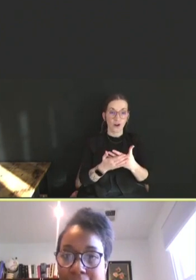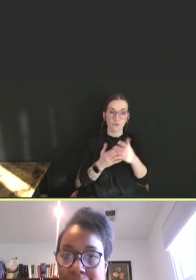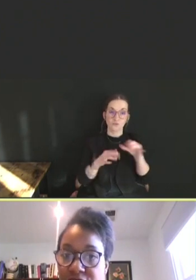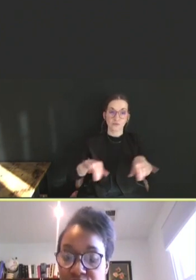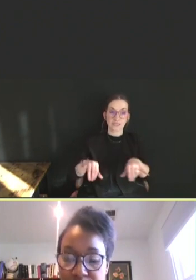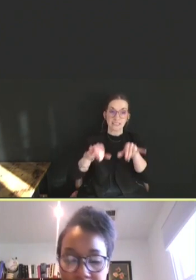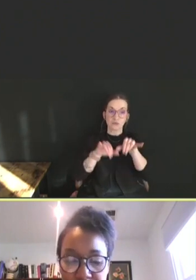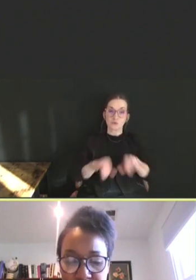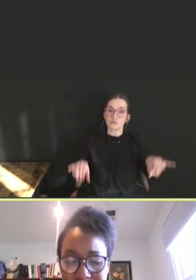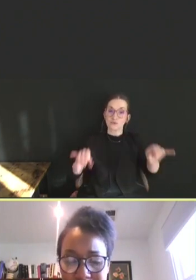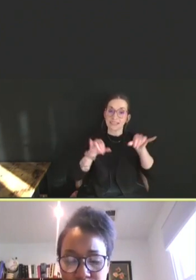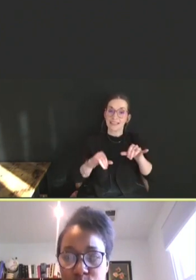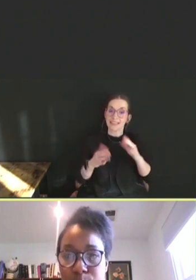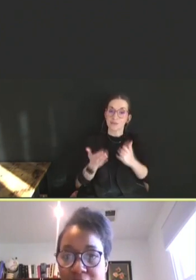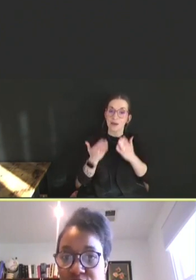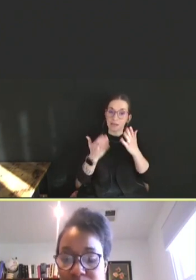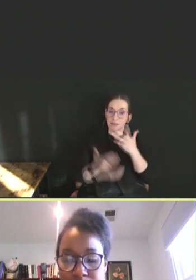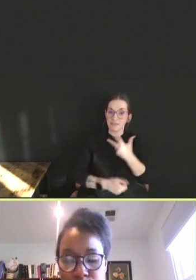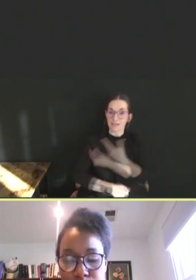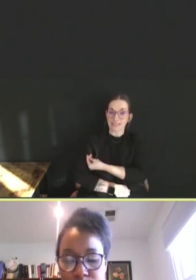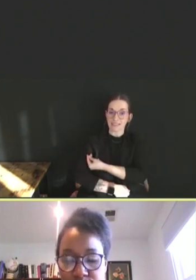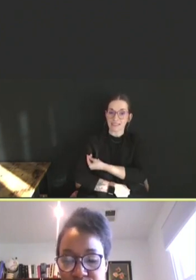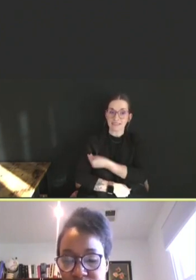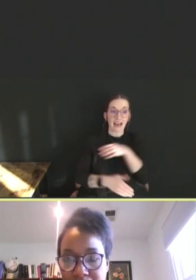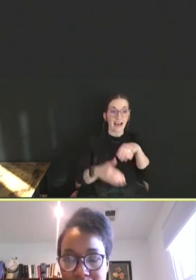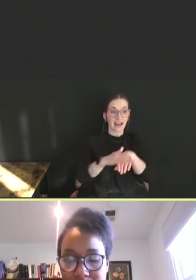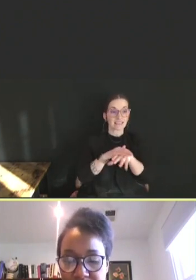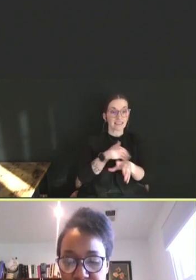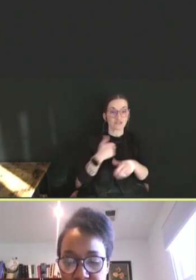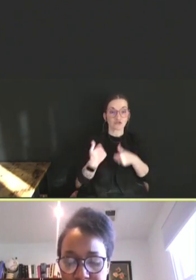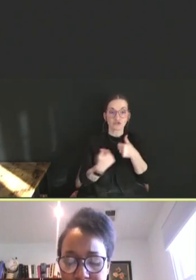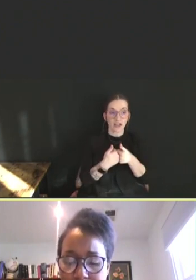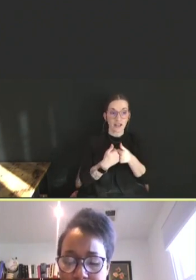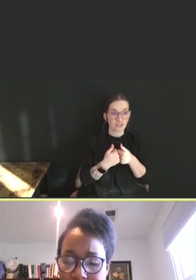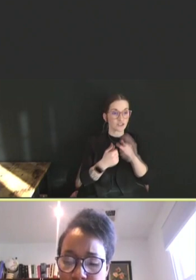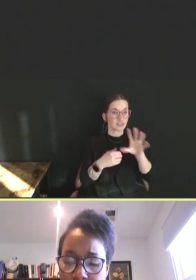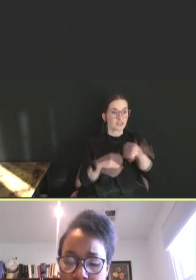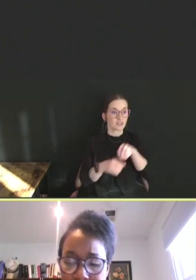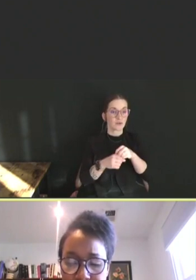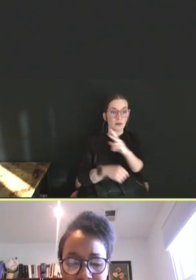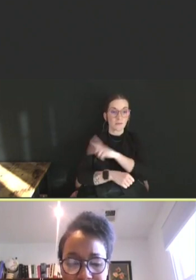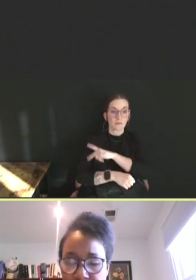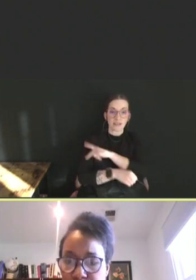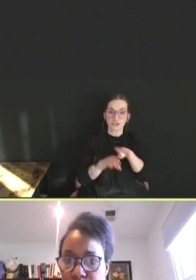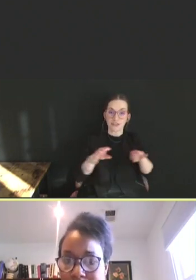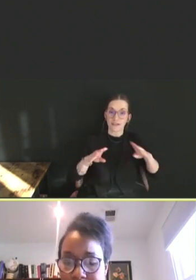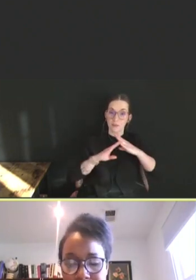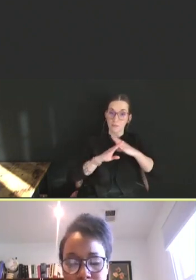Access challenges include patient level barriers to vaccination, as well as the financial insistence